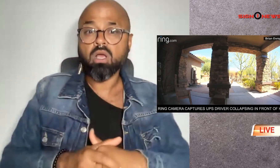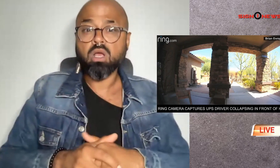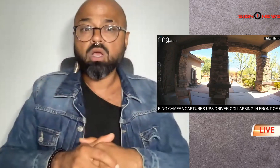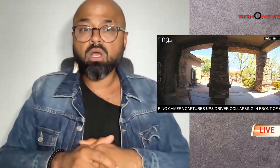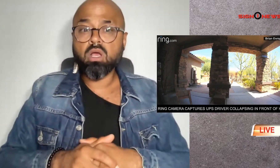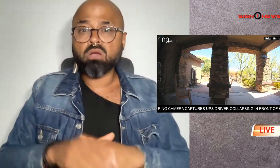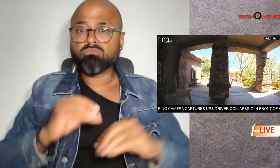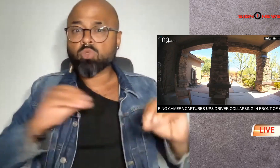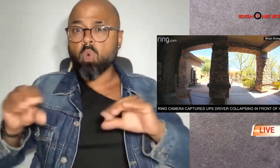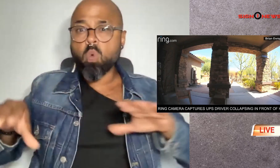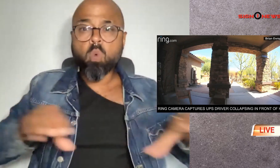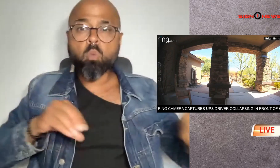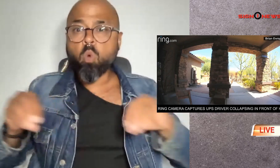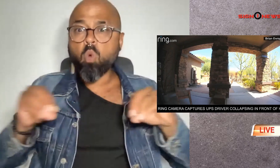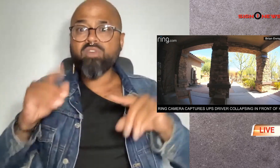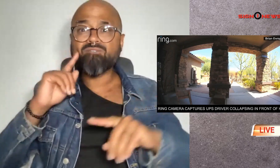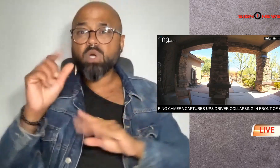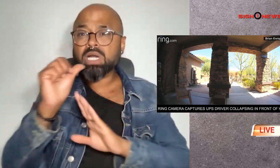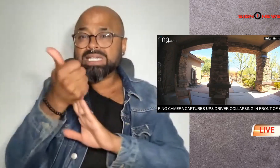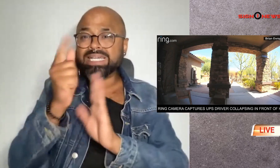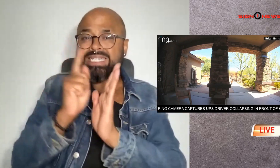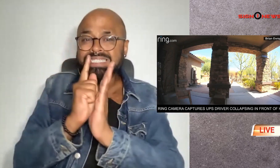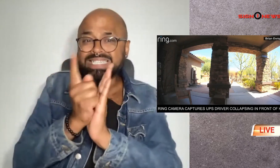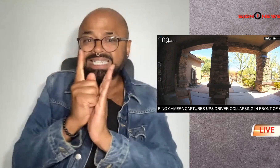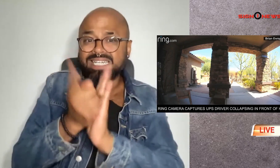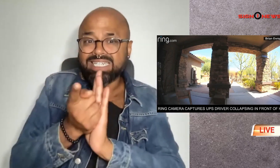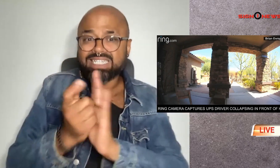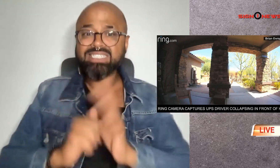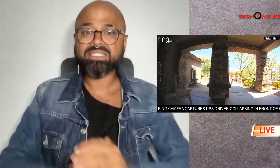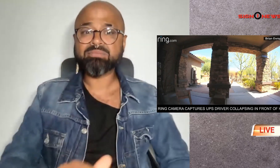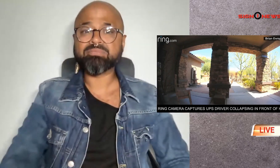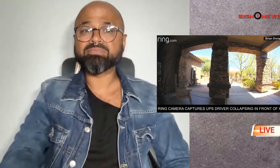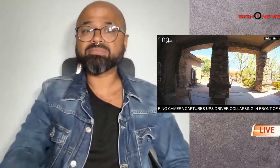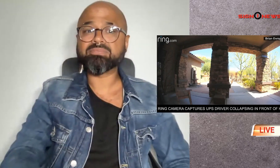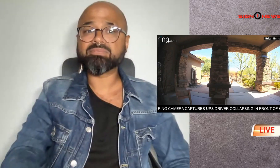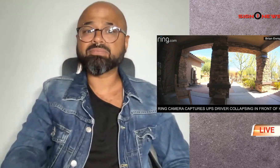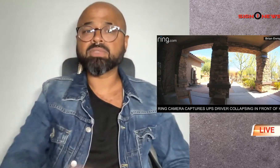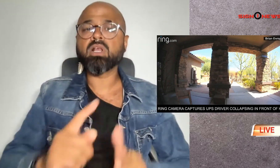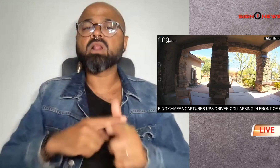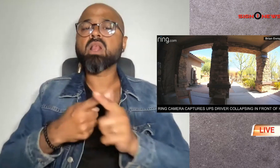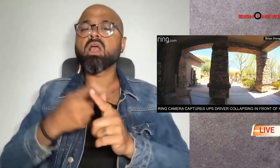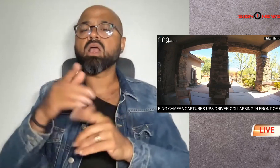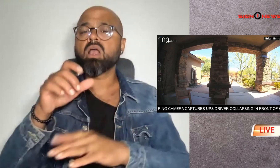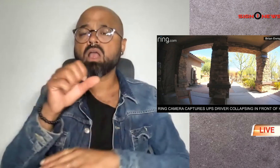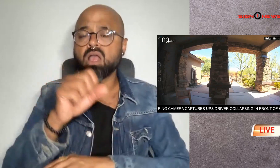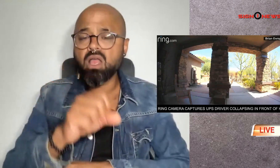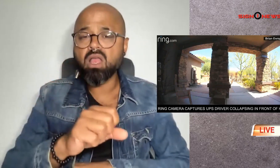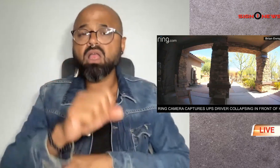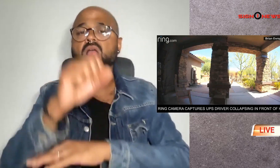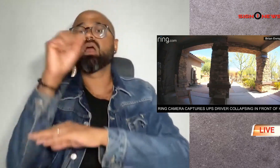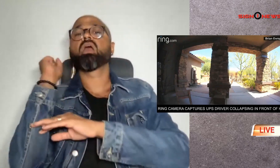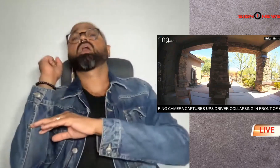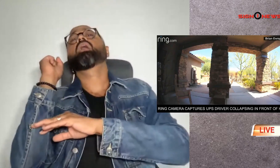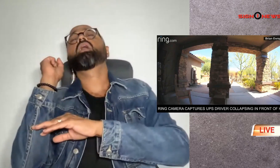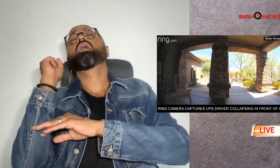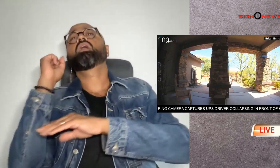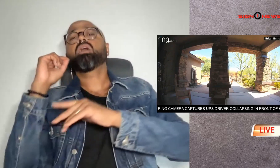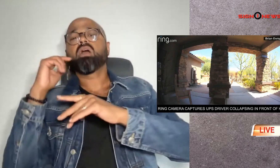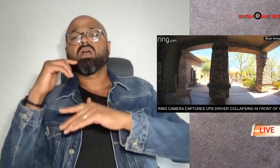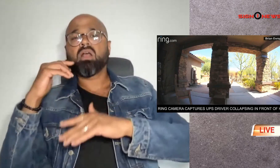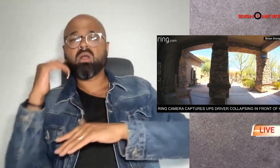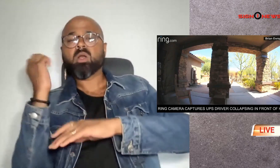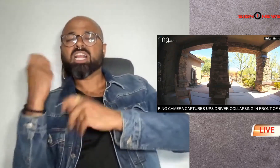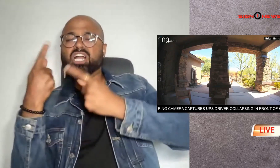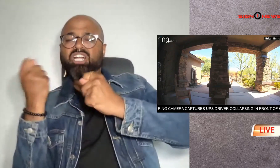to the ground and sits motionless for about 10 seconds then he slowly falls backwards